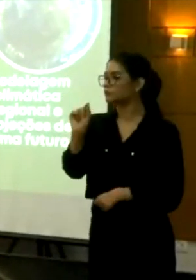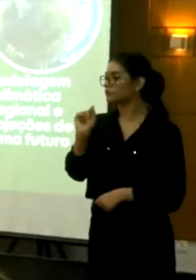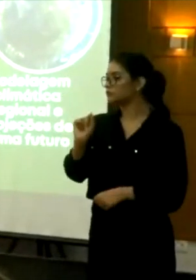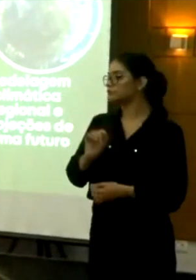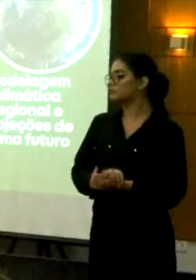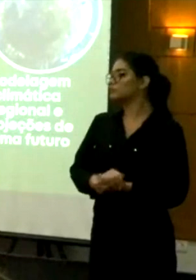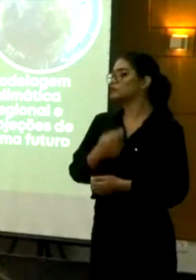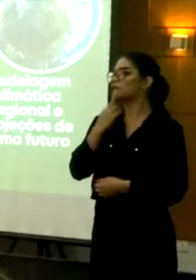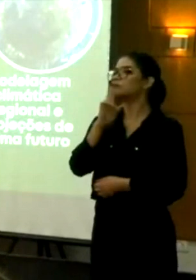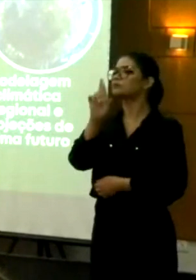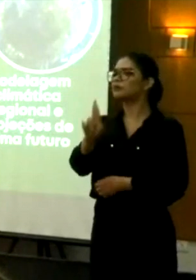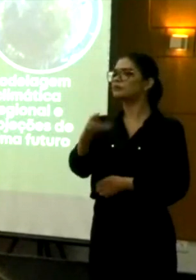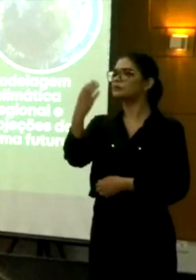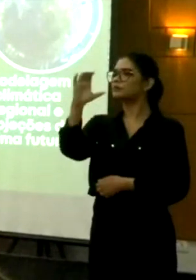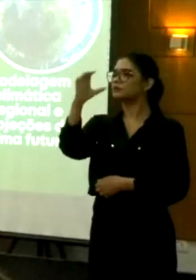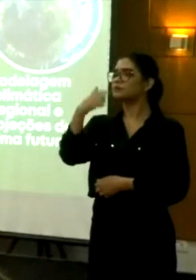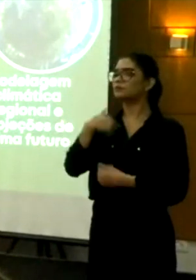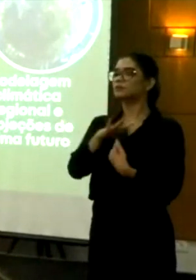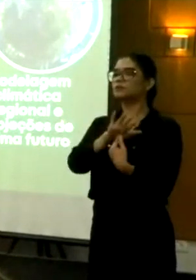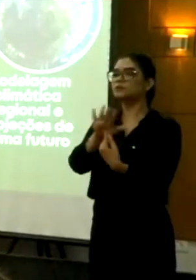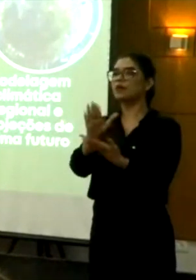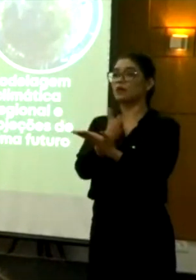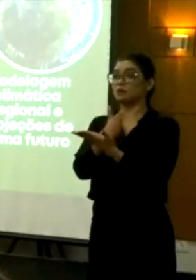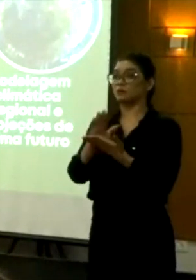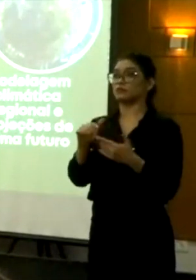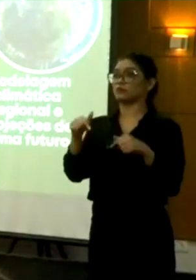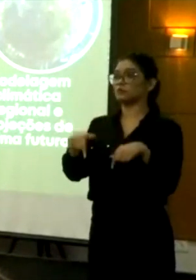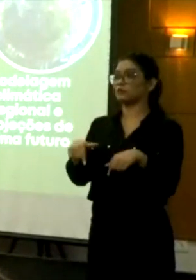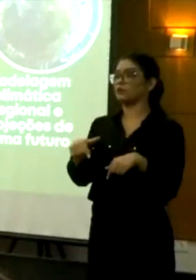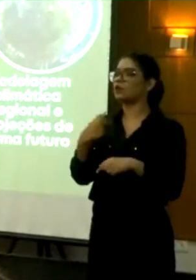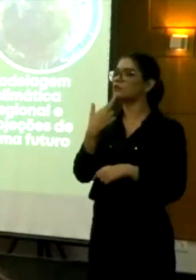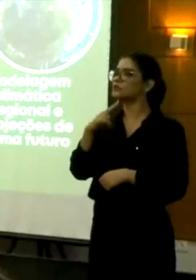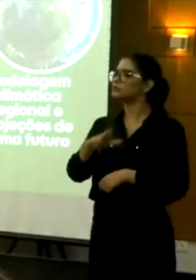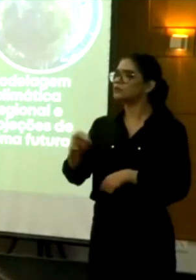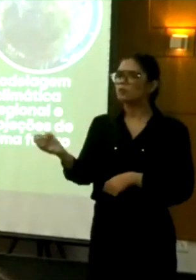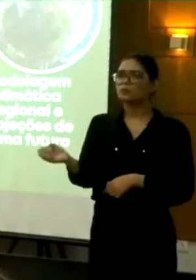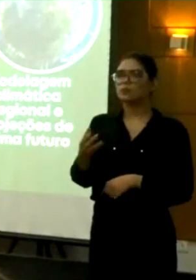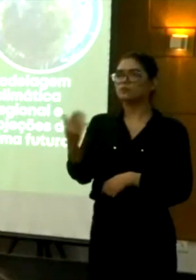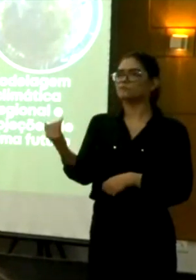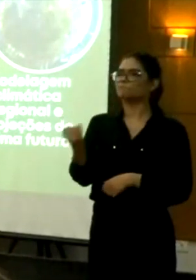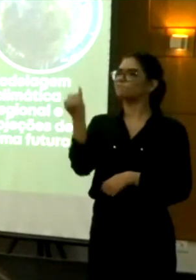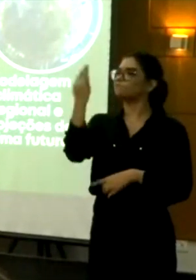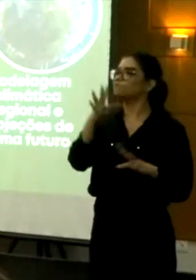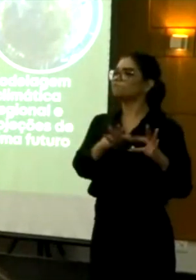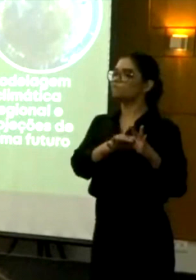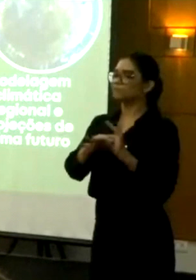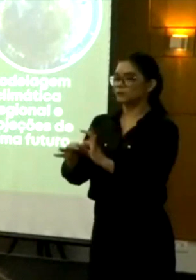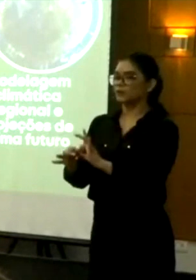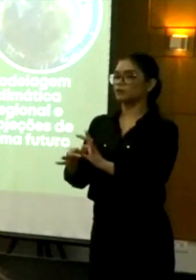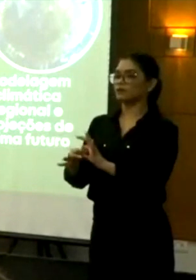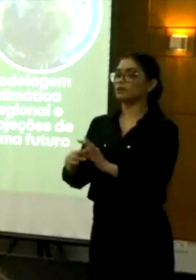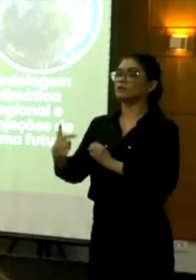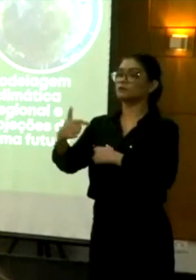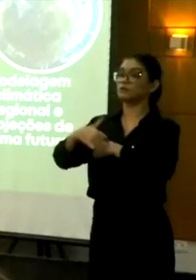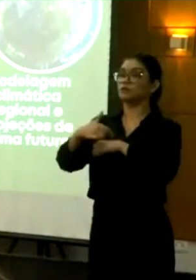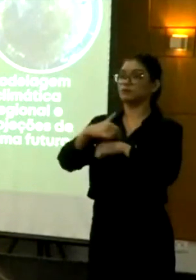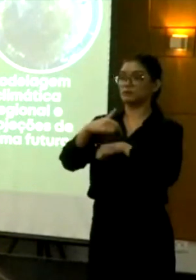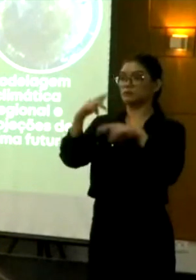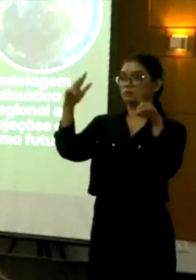scientific results and I'm going to bring some here some unpublished results that are very important in this context of the event's theme and